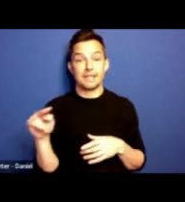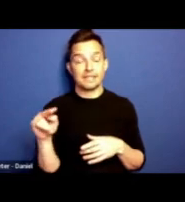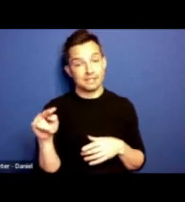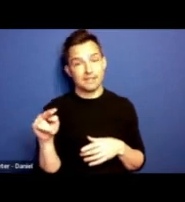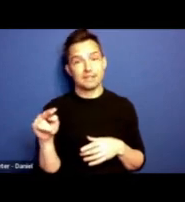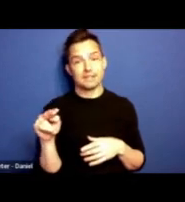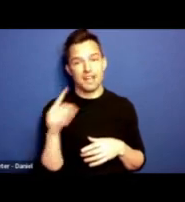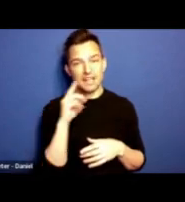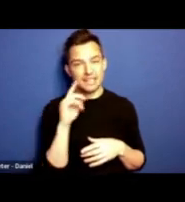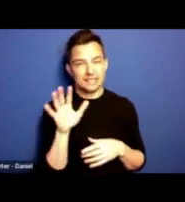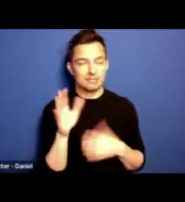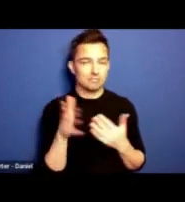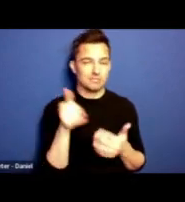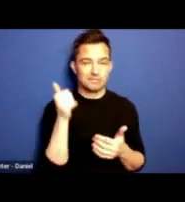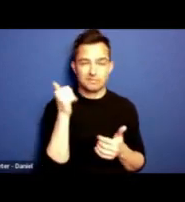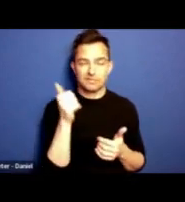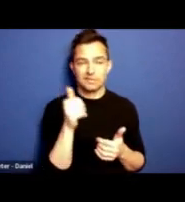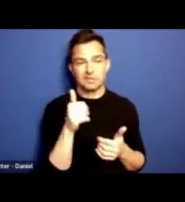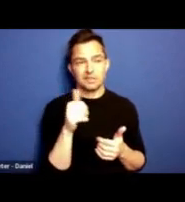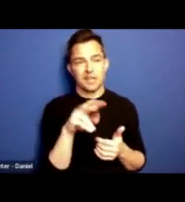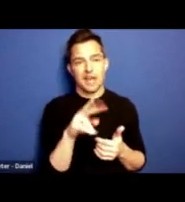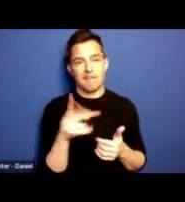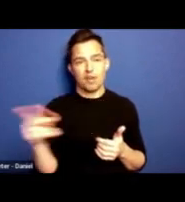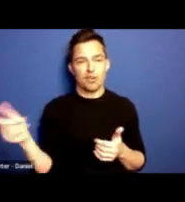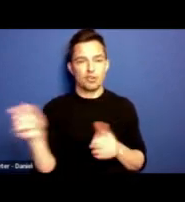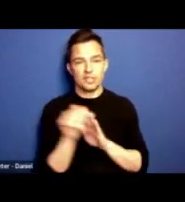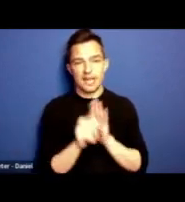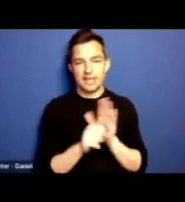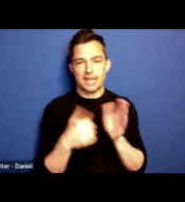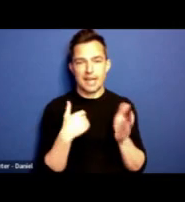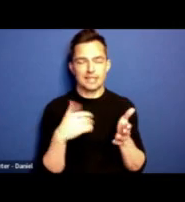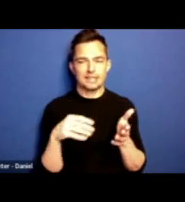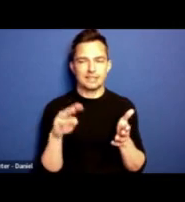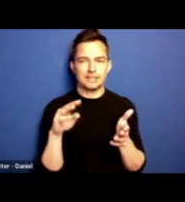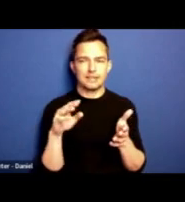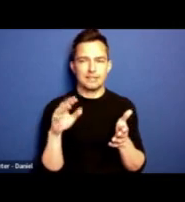think almost every other state that has MA-EPD, I don't know if